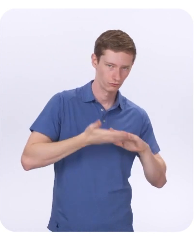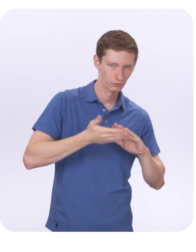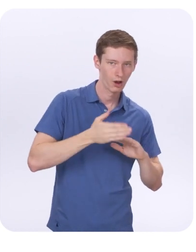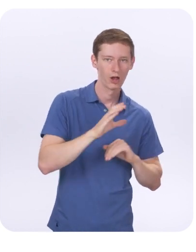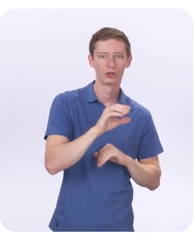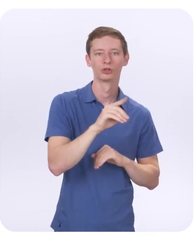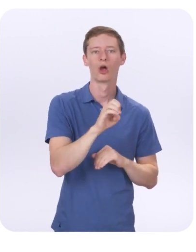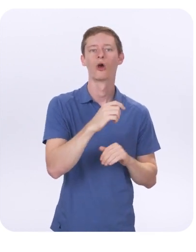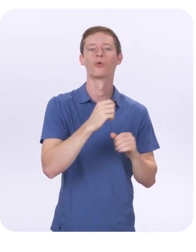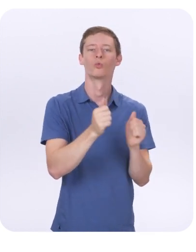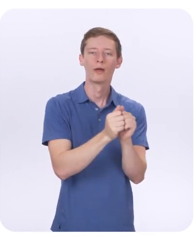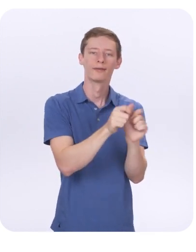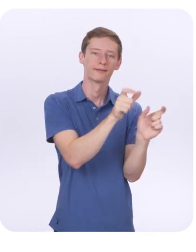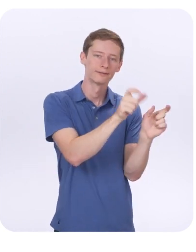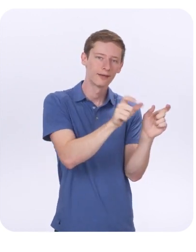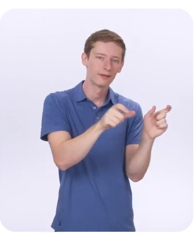so it knows what it can do.